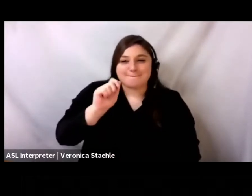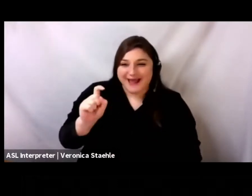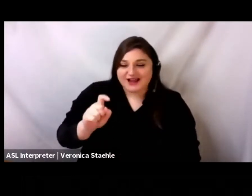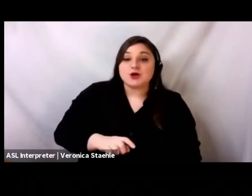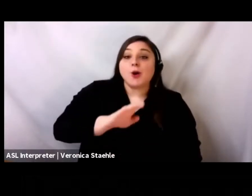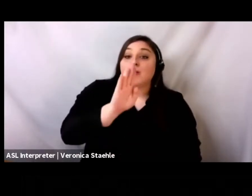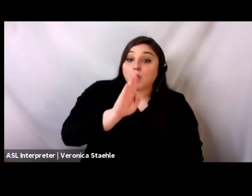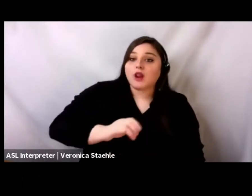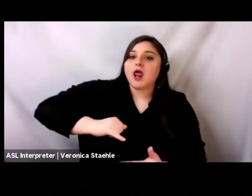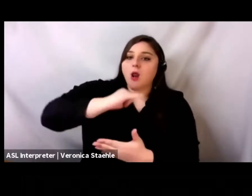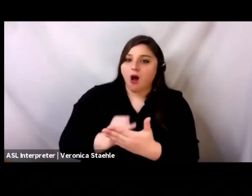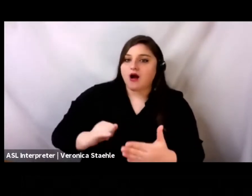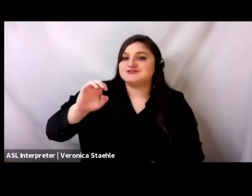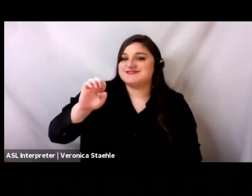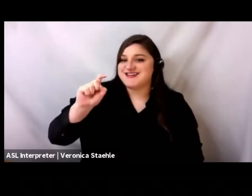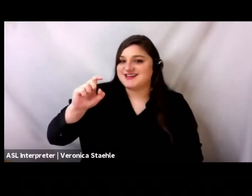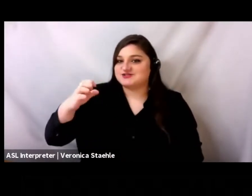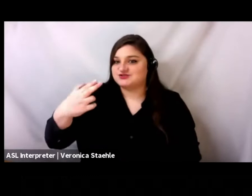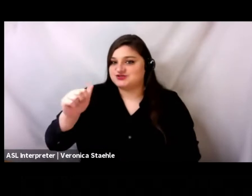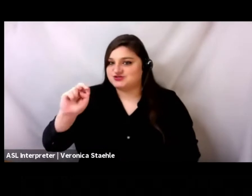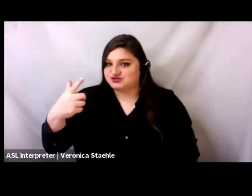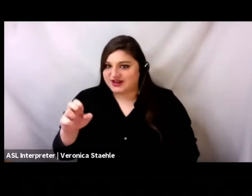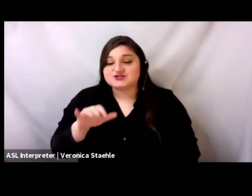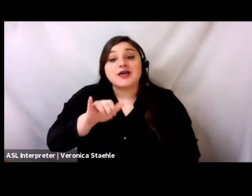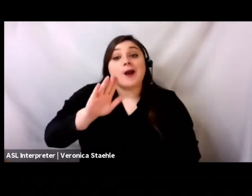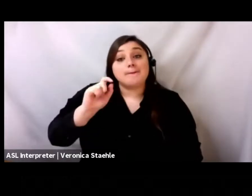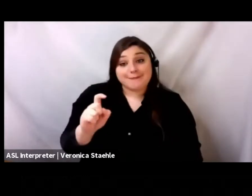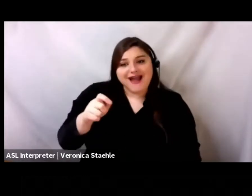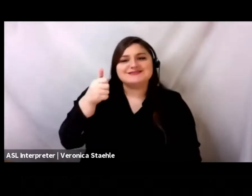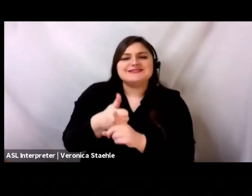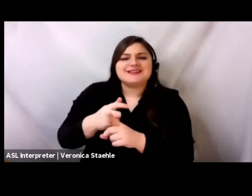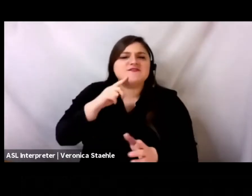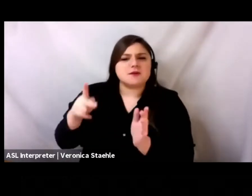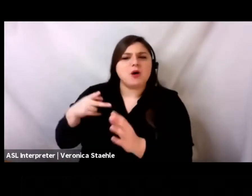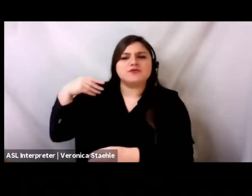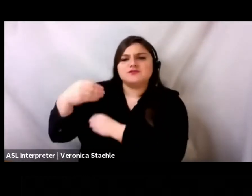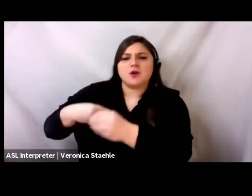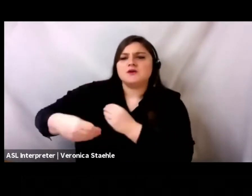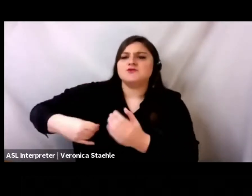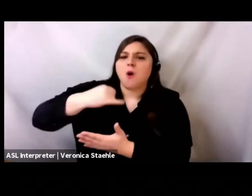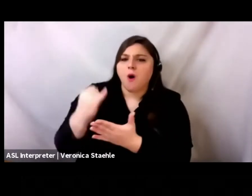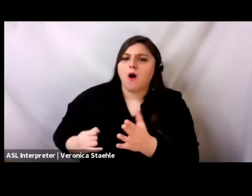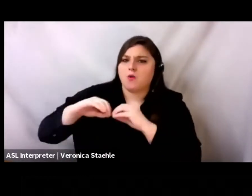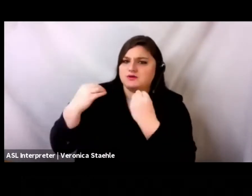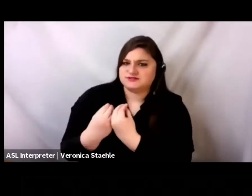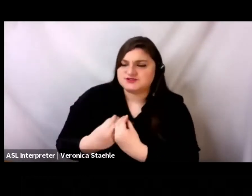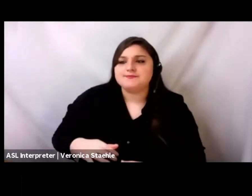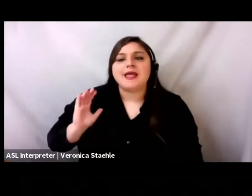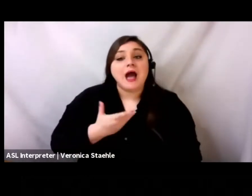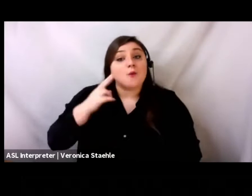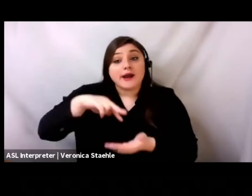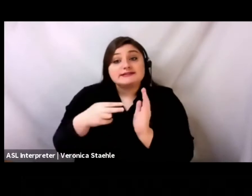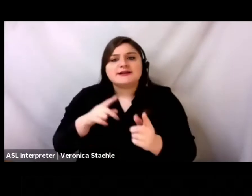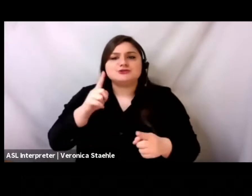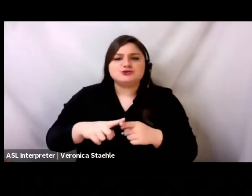BAX is a multigenerational arts organization and we focus on nurturing creative expression,